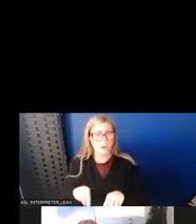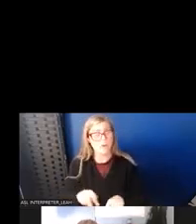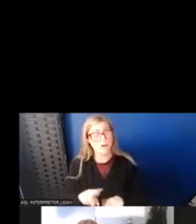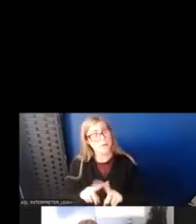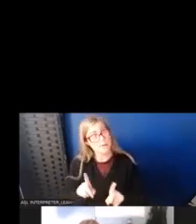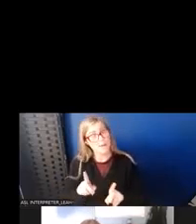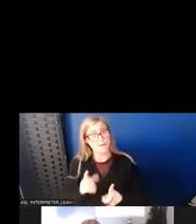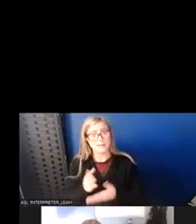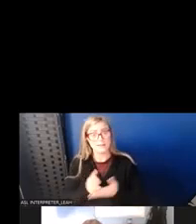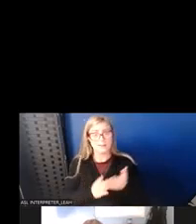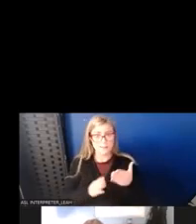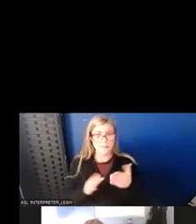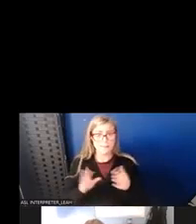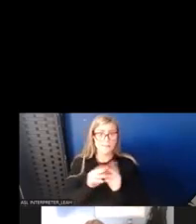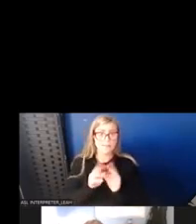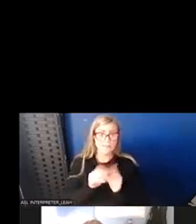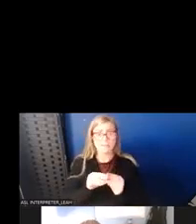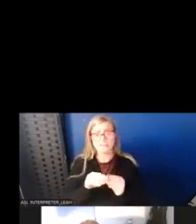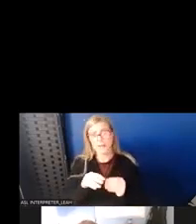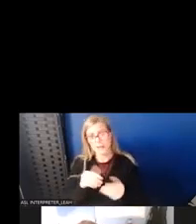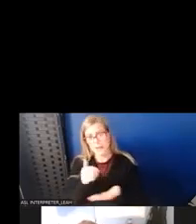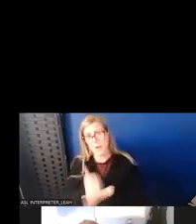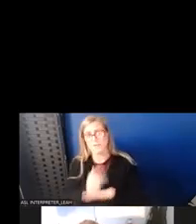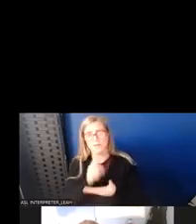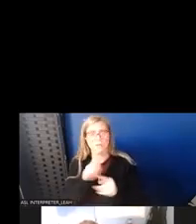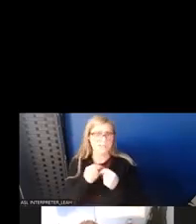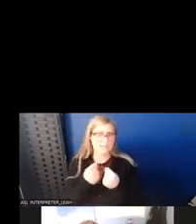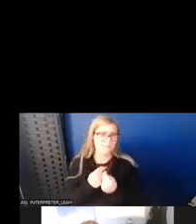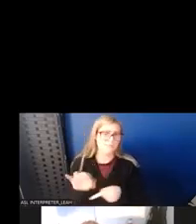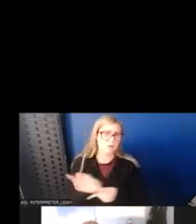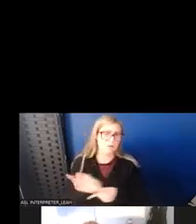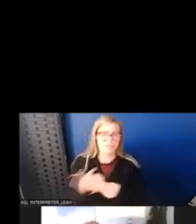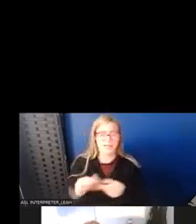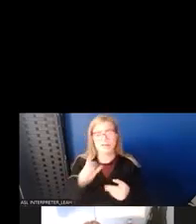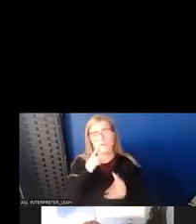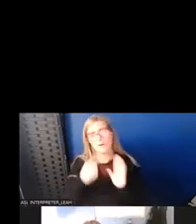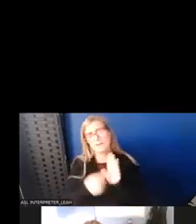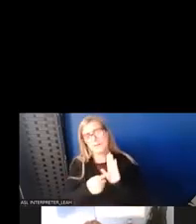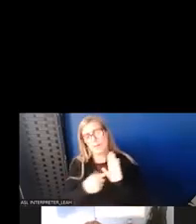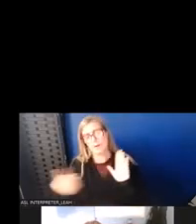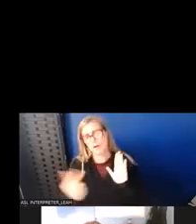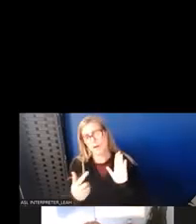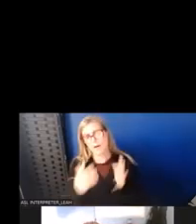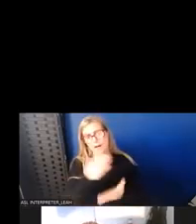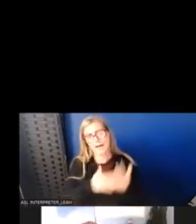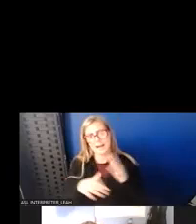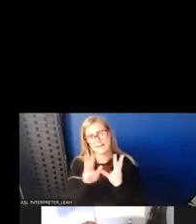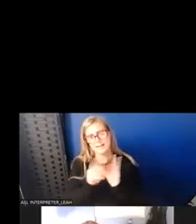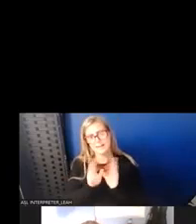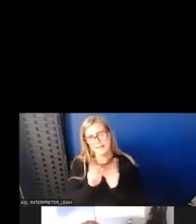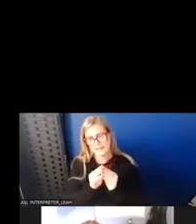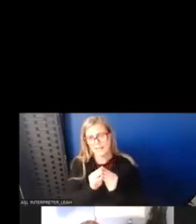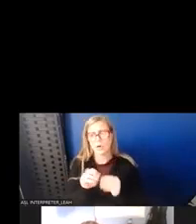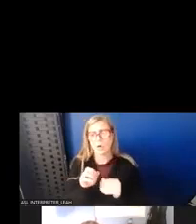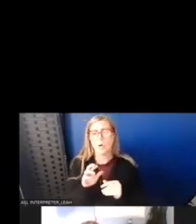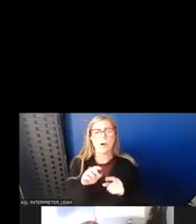team functioning, right, for example to have an all hands meeting or cross project research meetings, maybe some